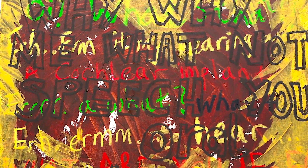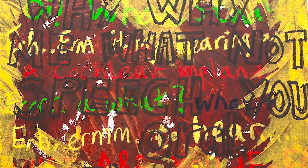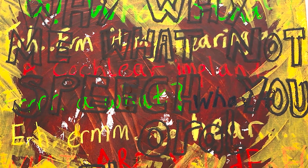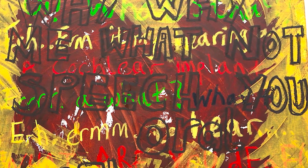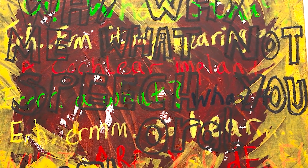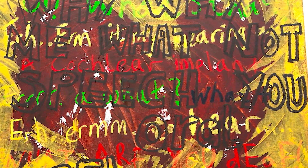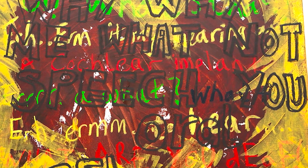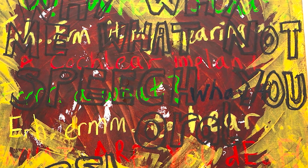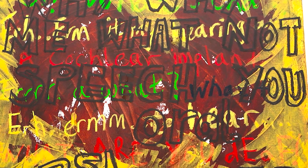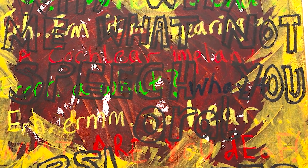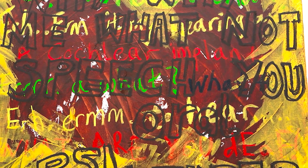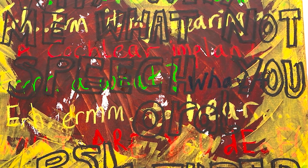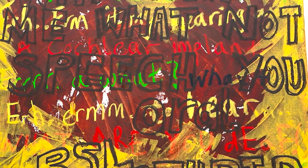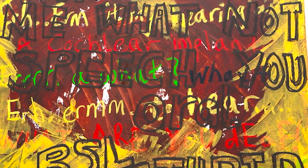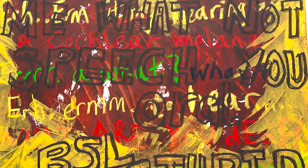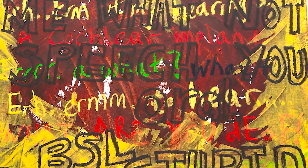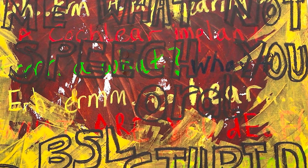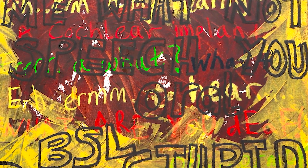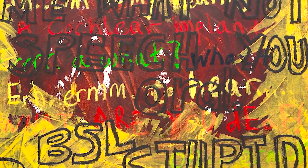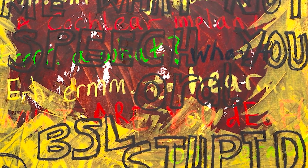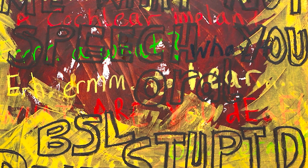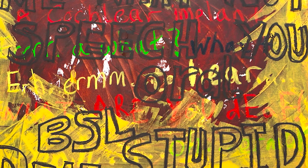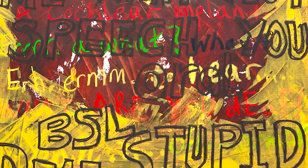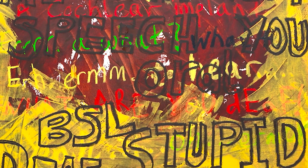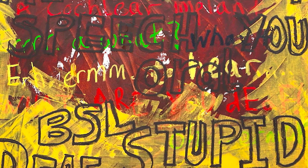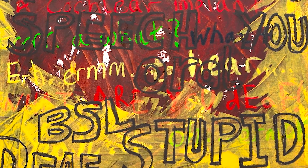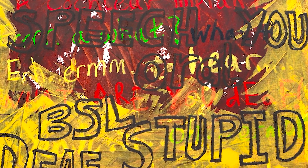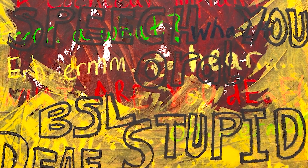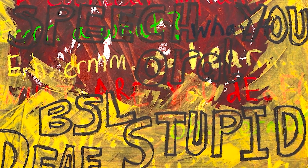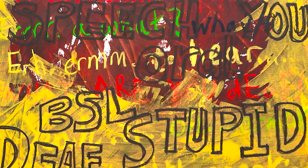This next piece is about people not being offended,